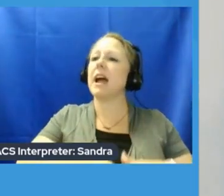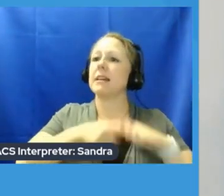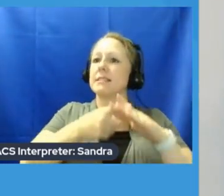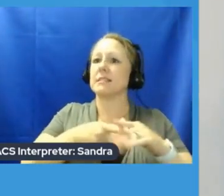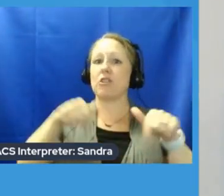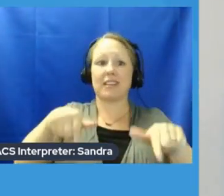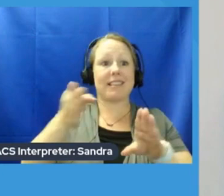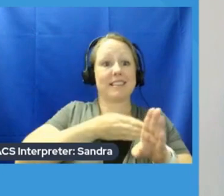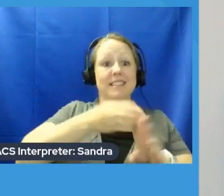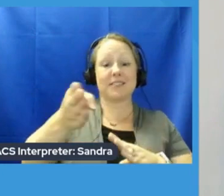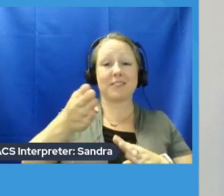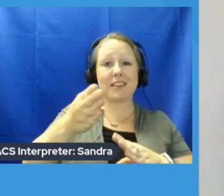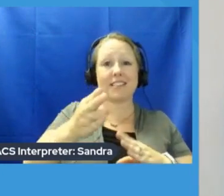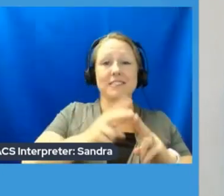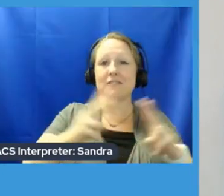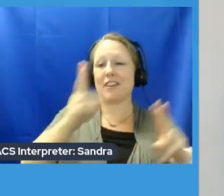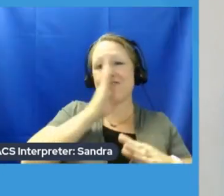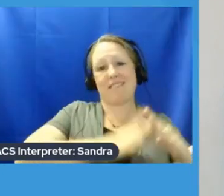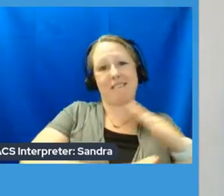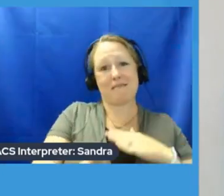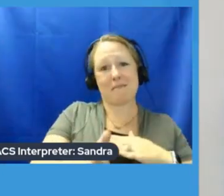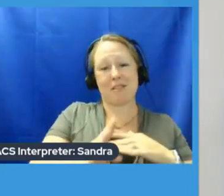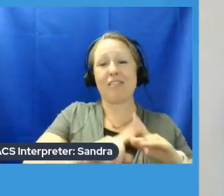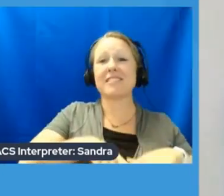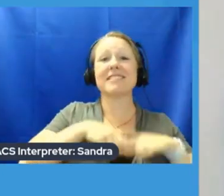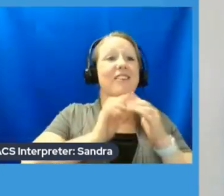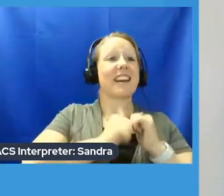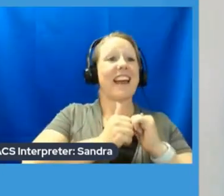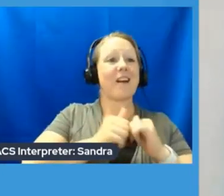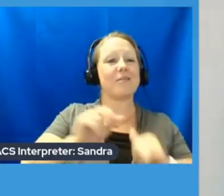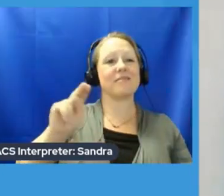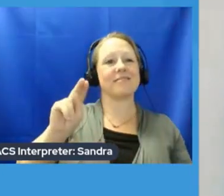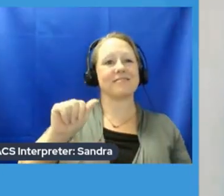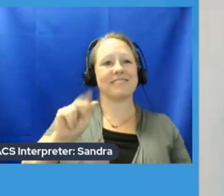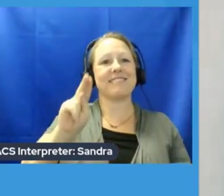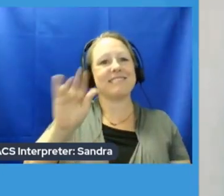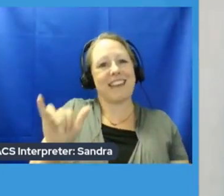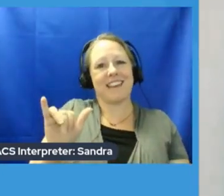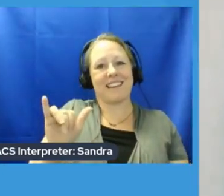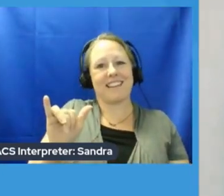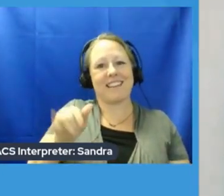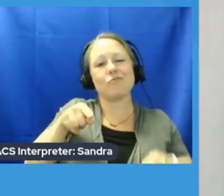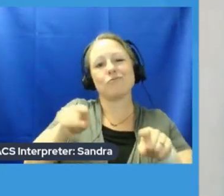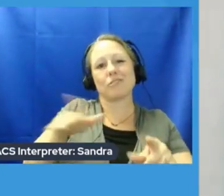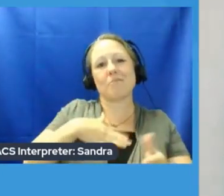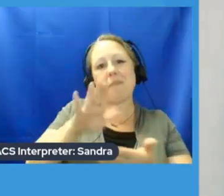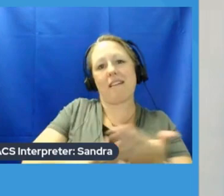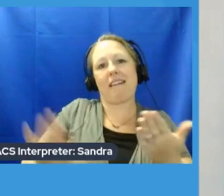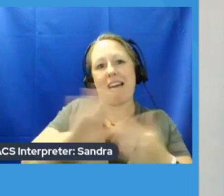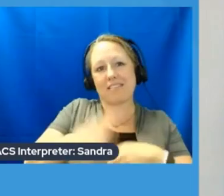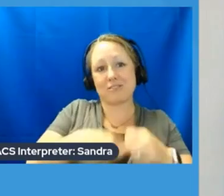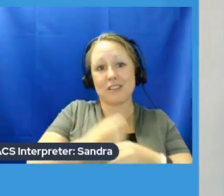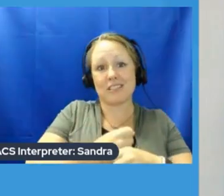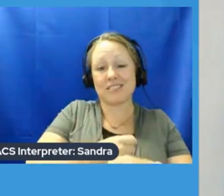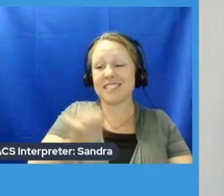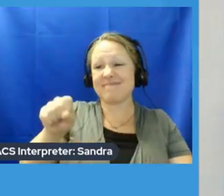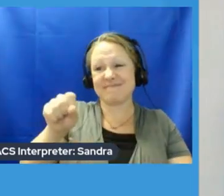I started out by working as a nanny while in college. Yes, I was, wait for it,